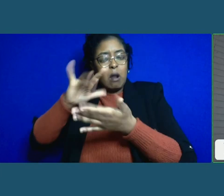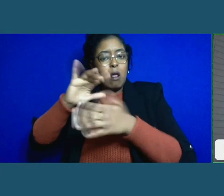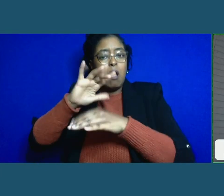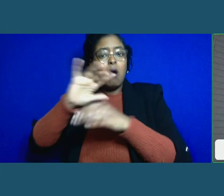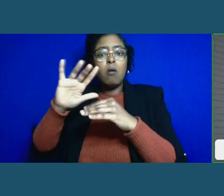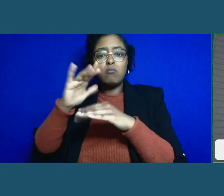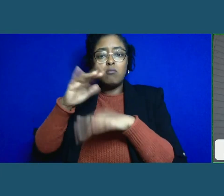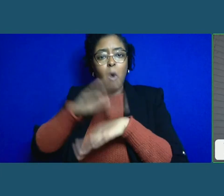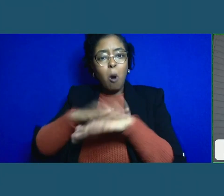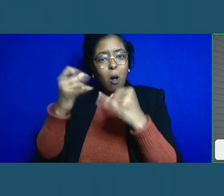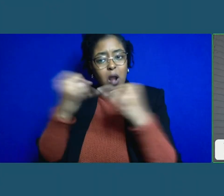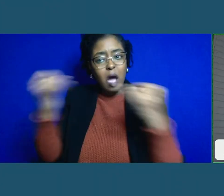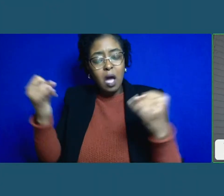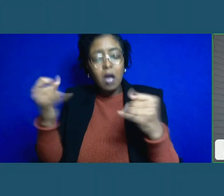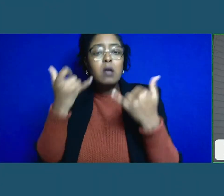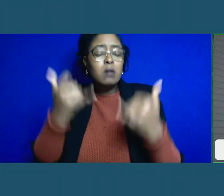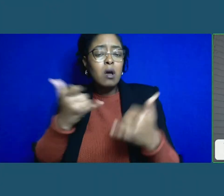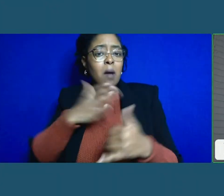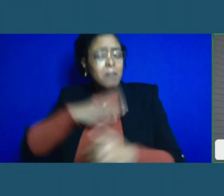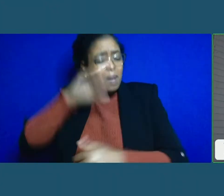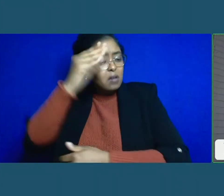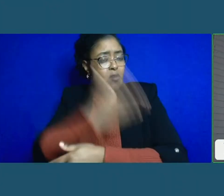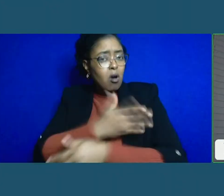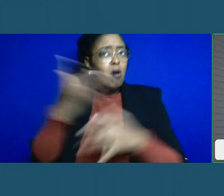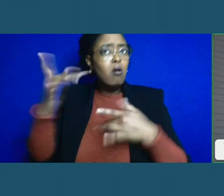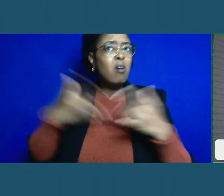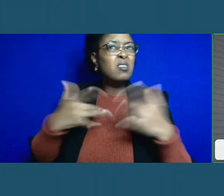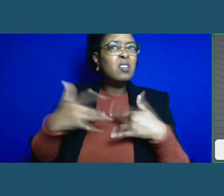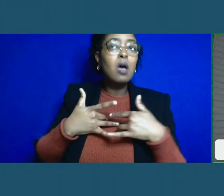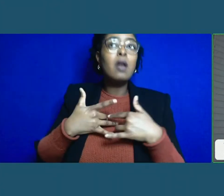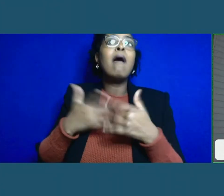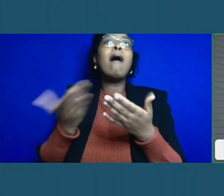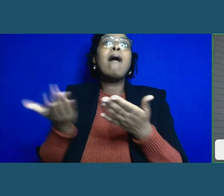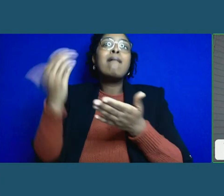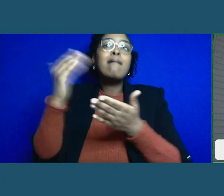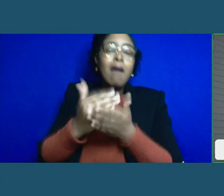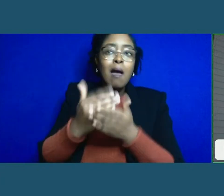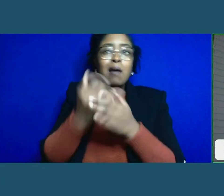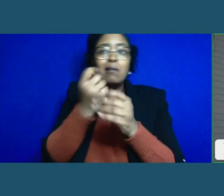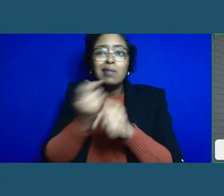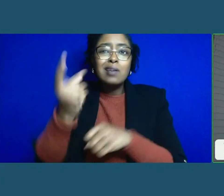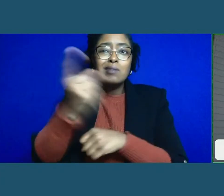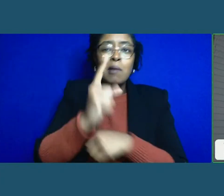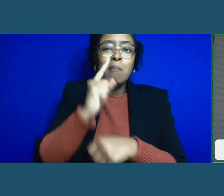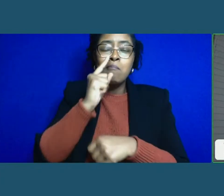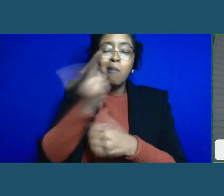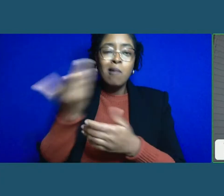been studying online. Now he was